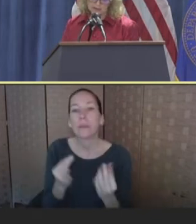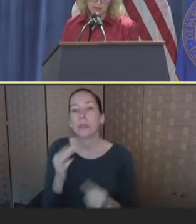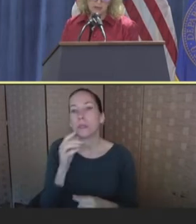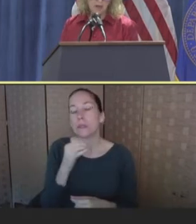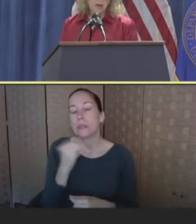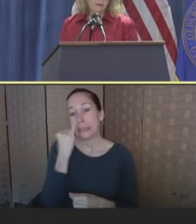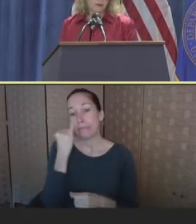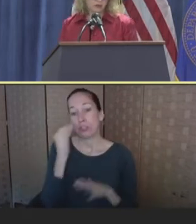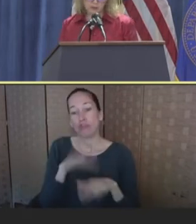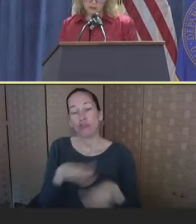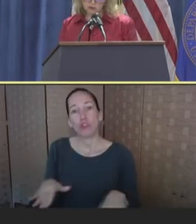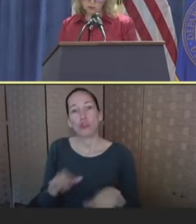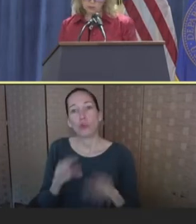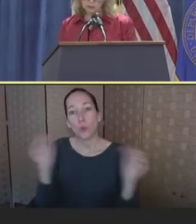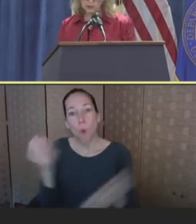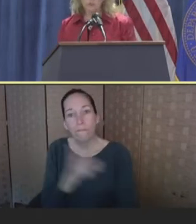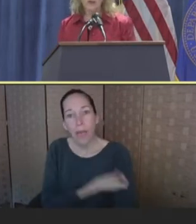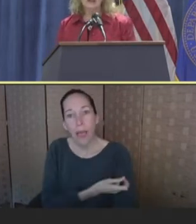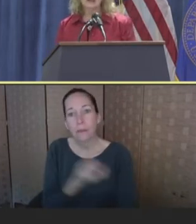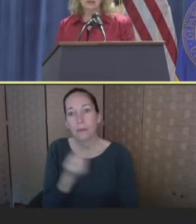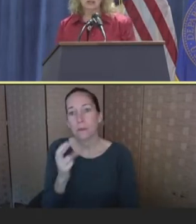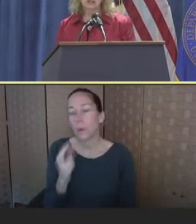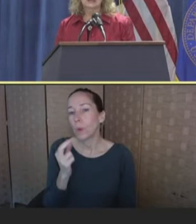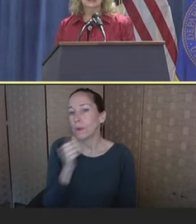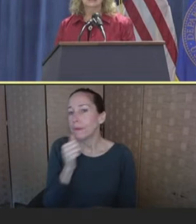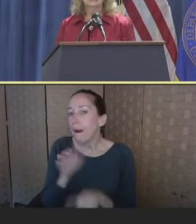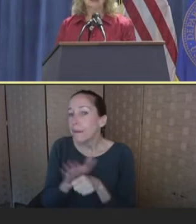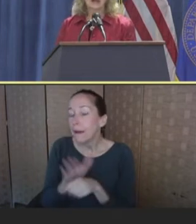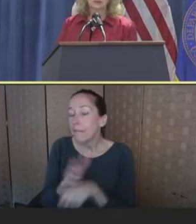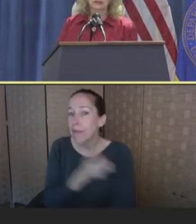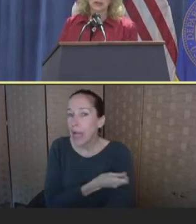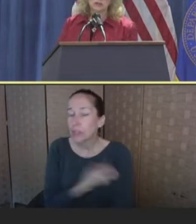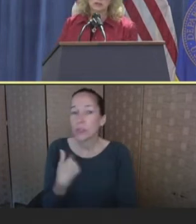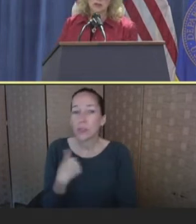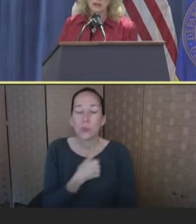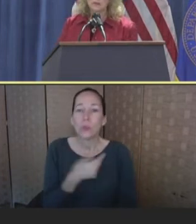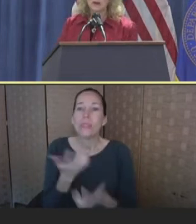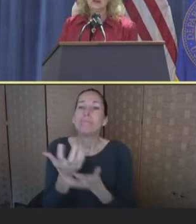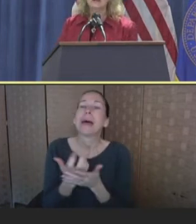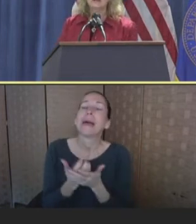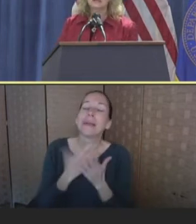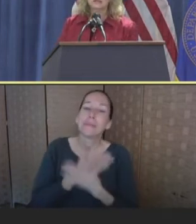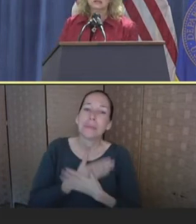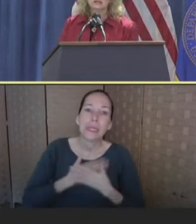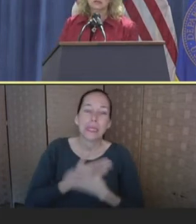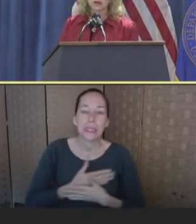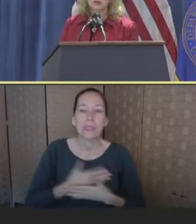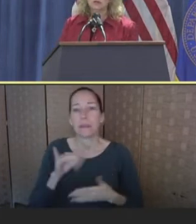There has been an urgent plea for vaccinations signed, it was a letter signed by CDC Director